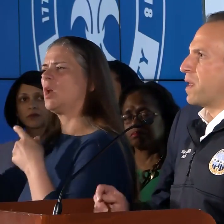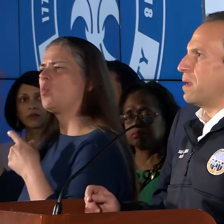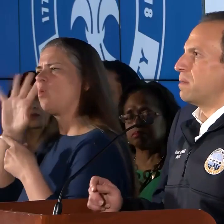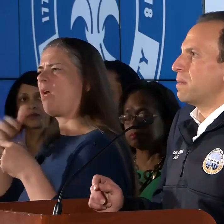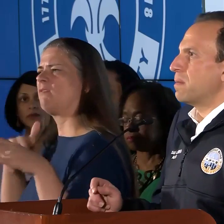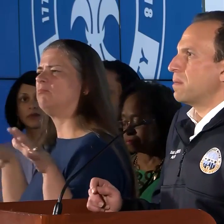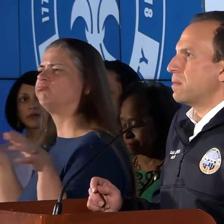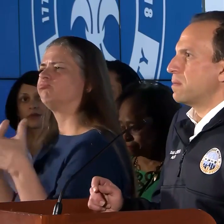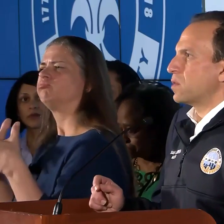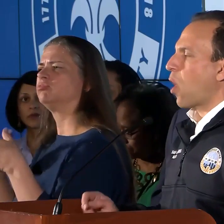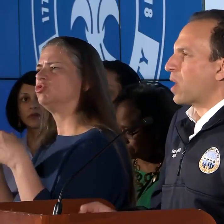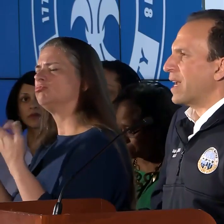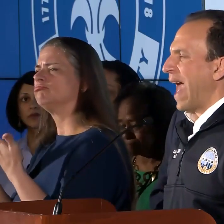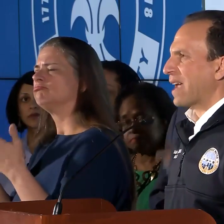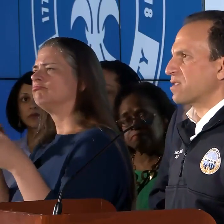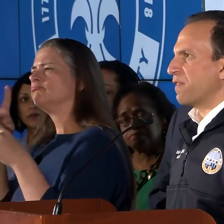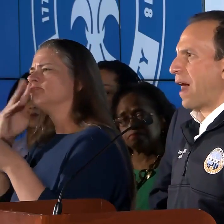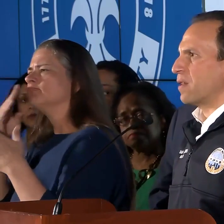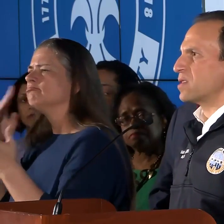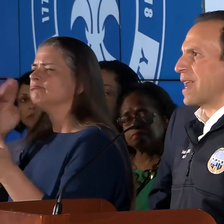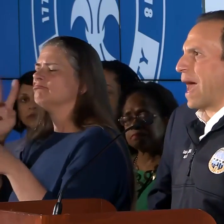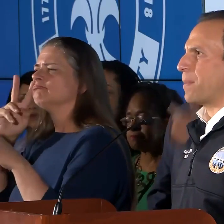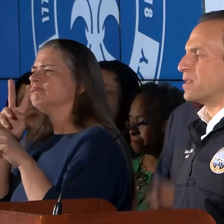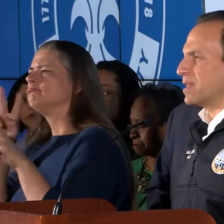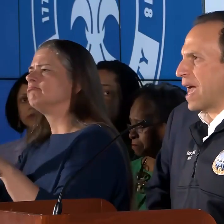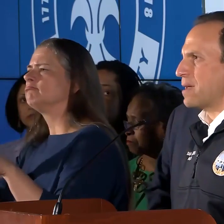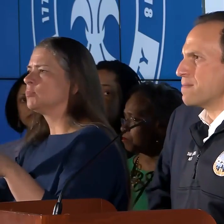the targeted acts of violence that happened today